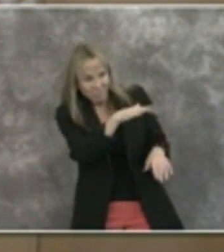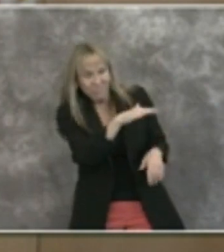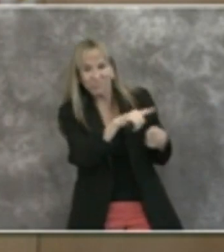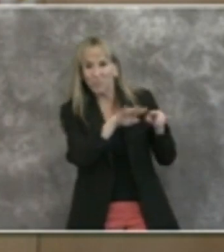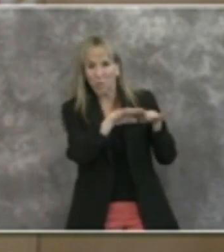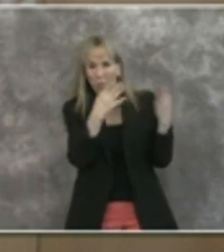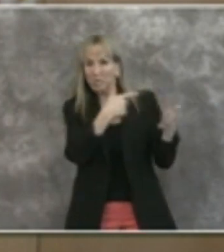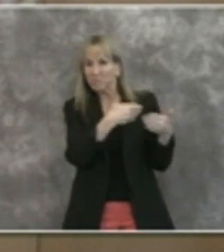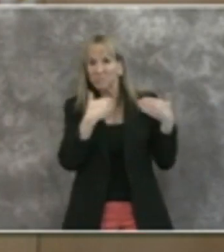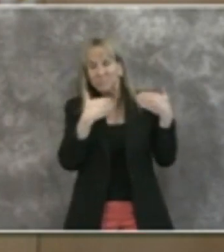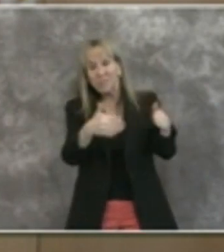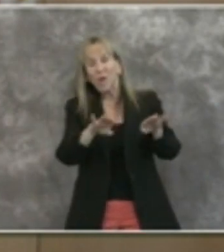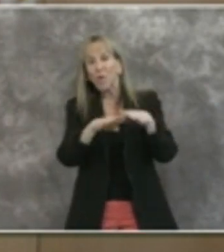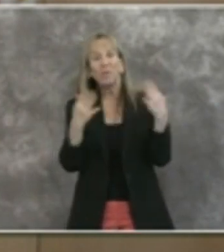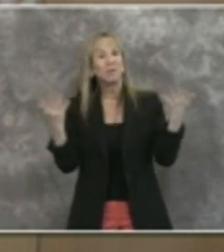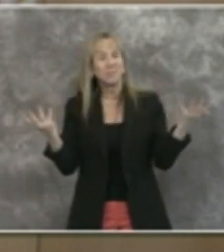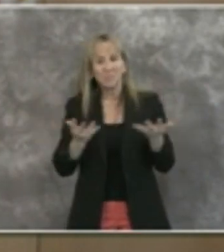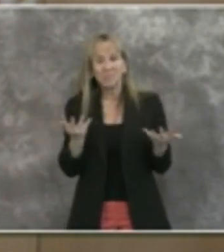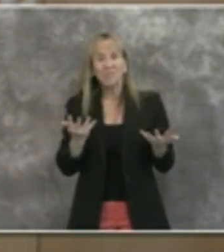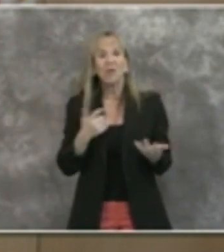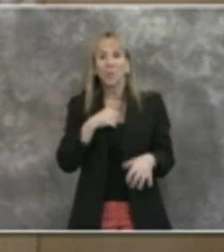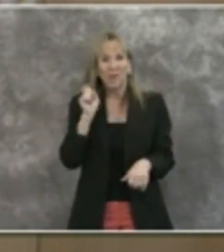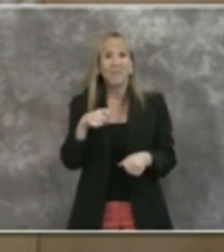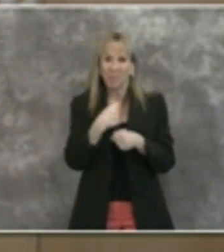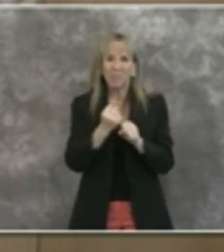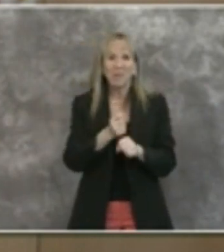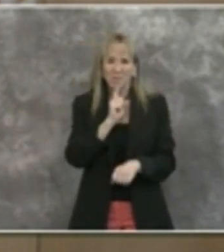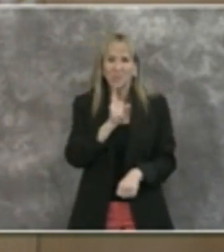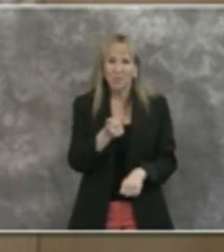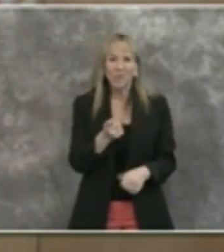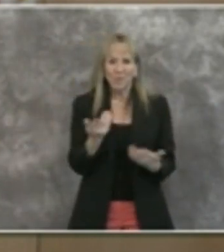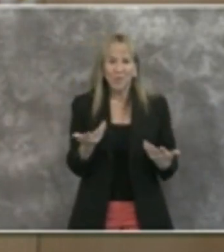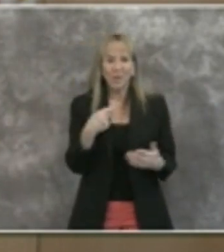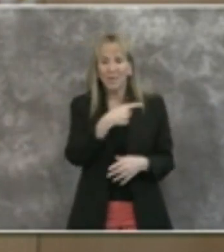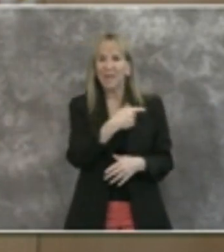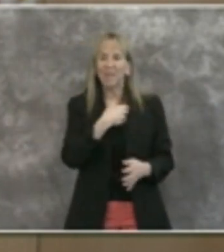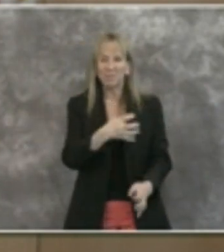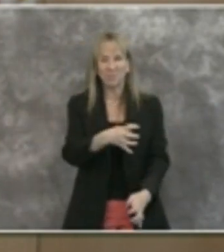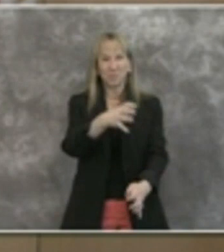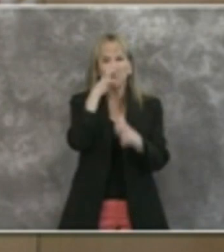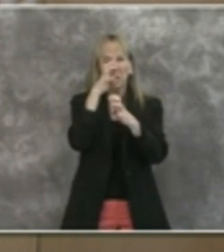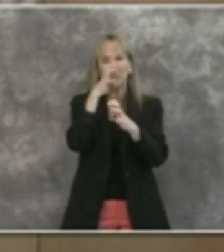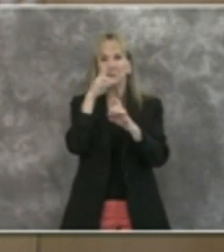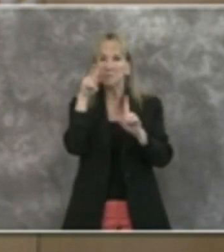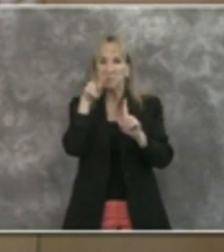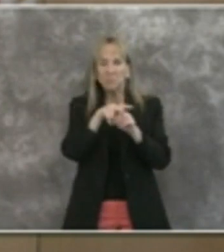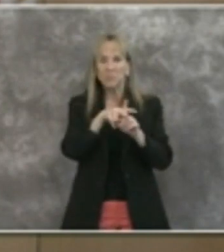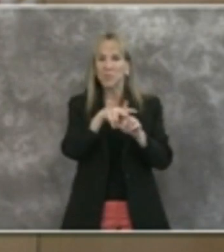OR END AND WE WILL TALK WITH THE CASINOS. AGAIN I DON'T ANSWERS FOR THE FUTURE, BUT THAT'S WHAT